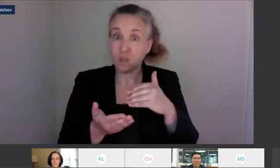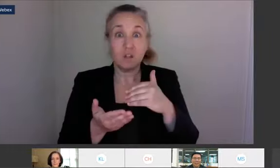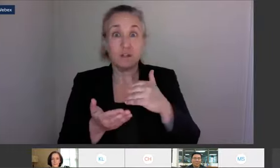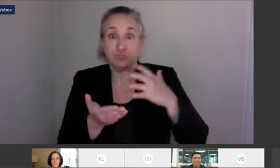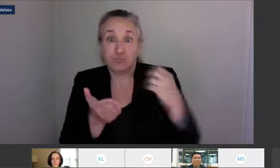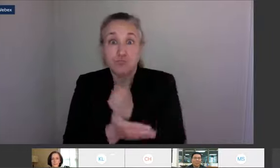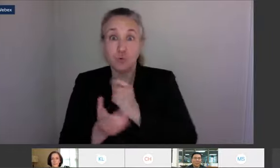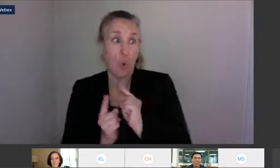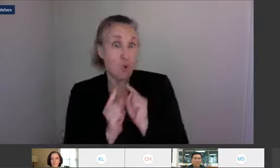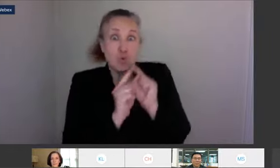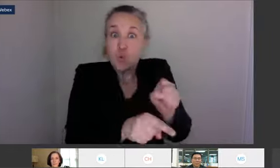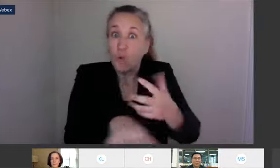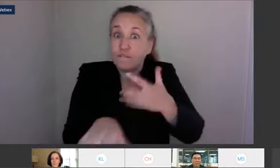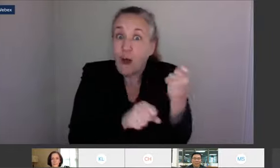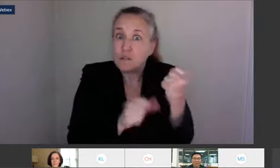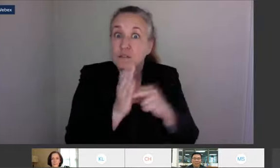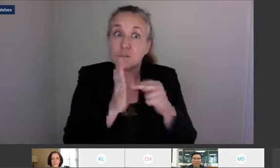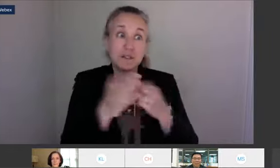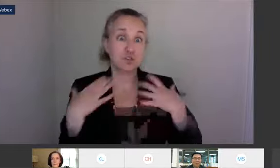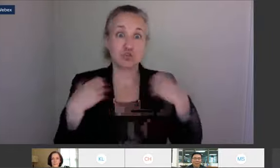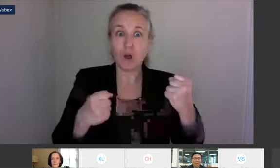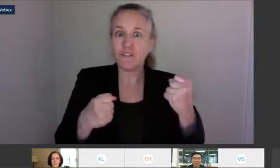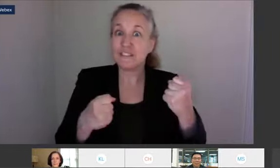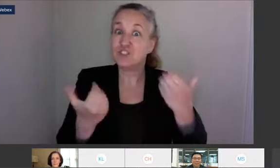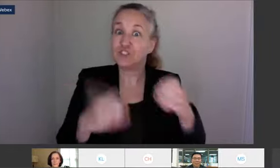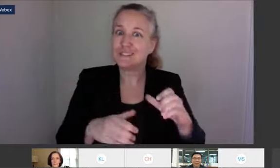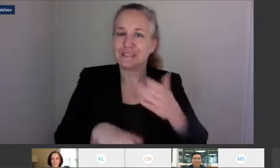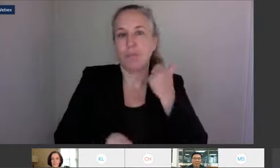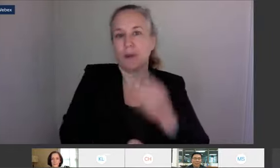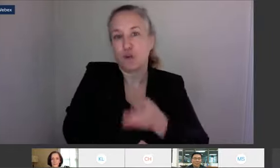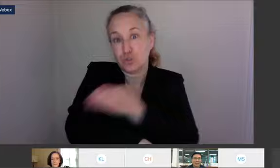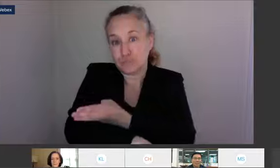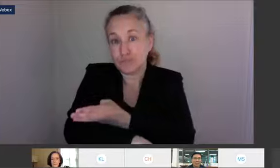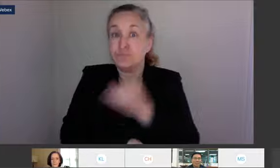your chances for full recovery will be if you're having a stroke as many as 2